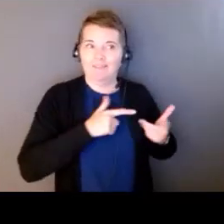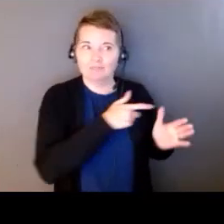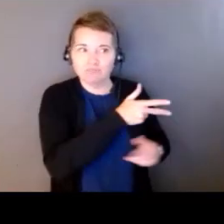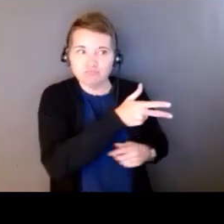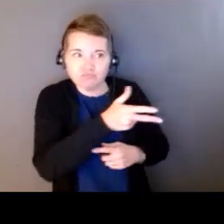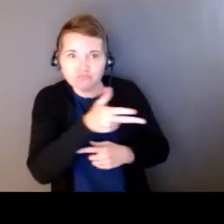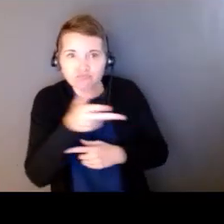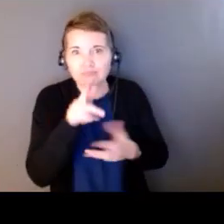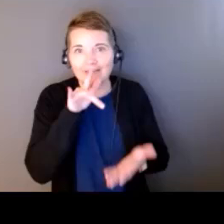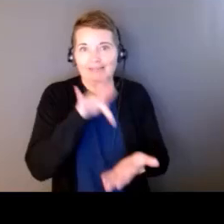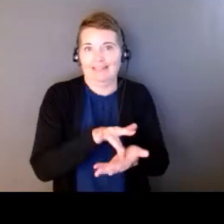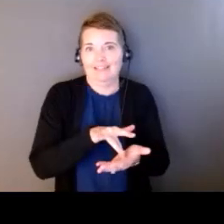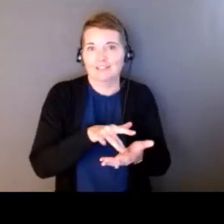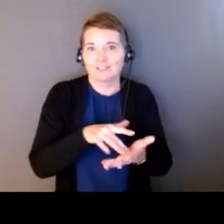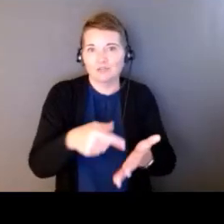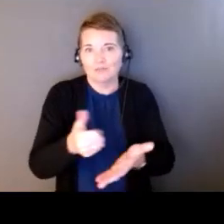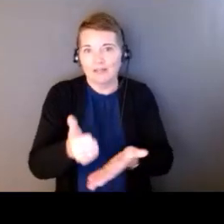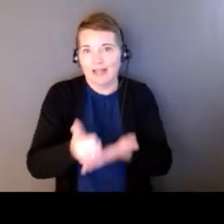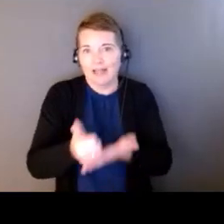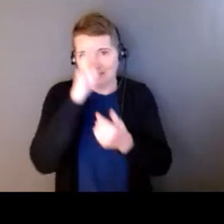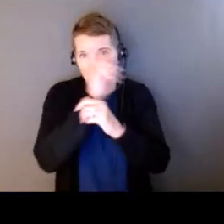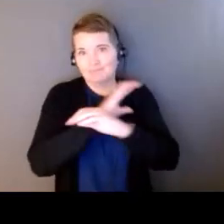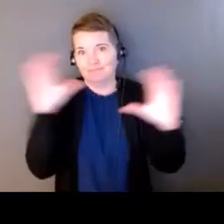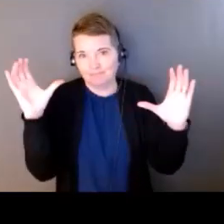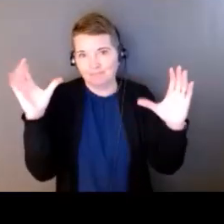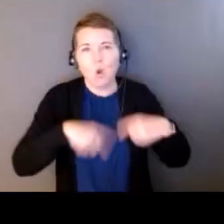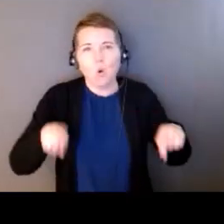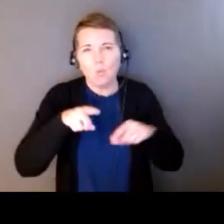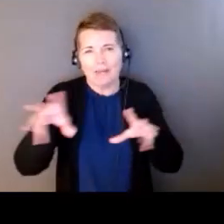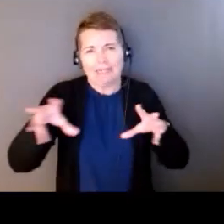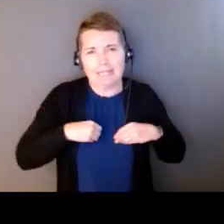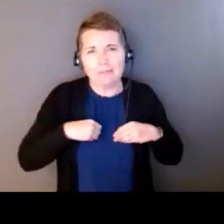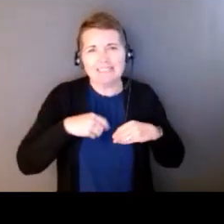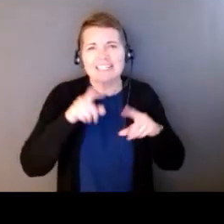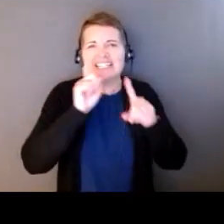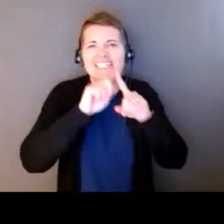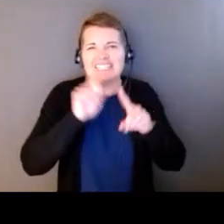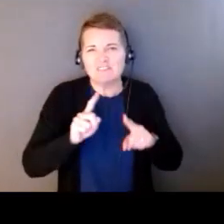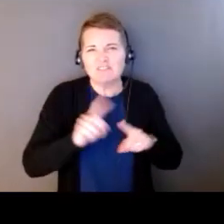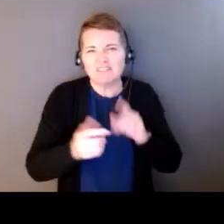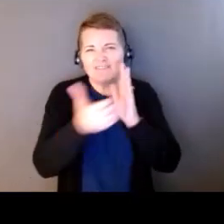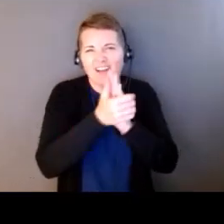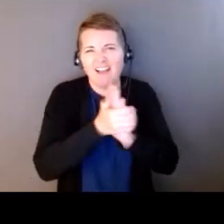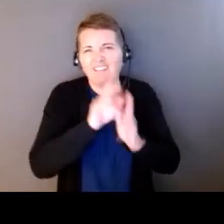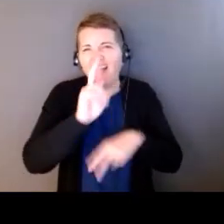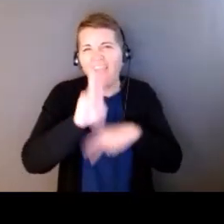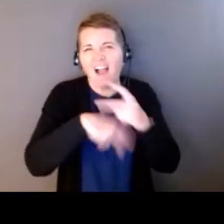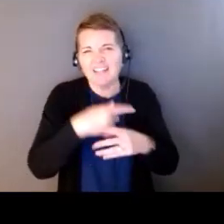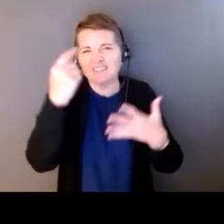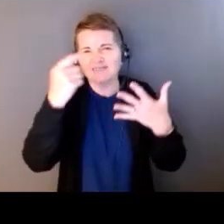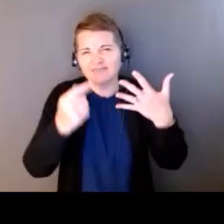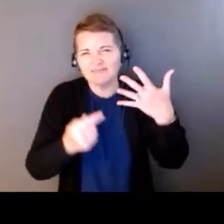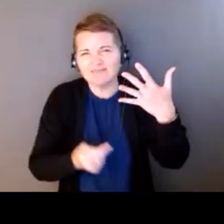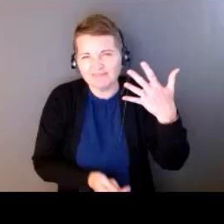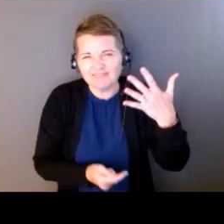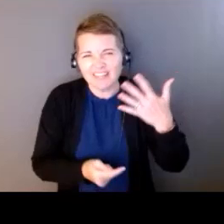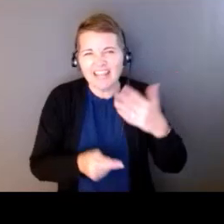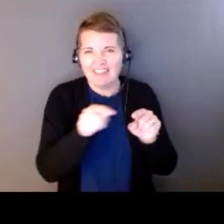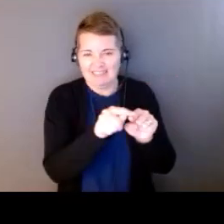We accept various file formats, and I think that will be made obvious when an applicant is uploading some of this crucial information.